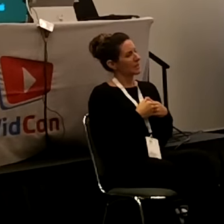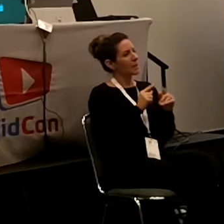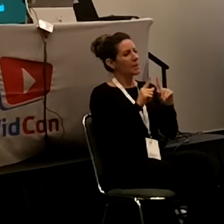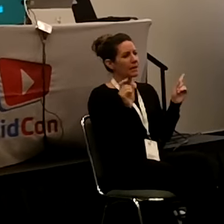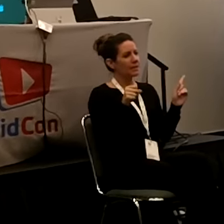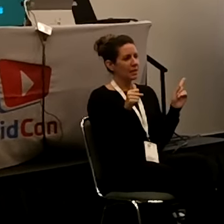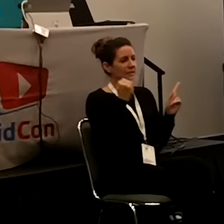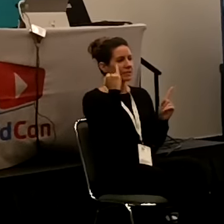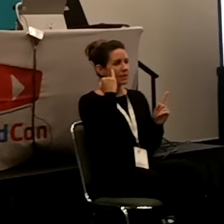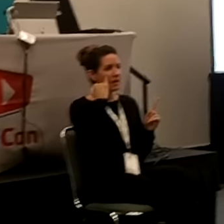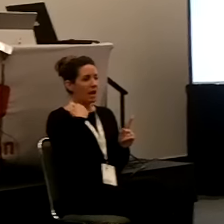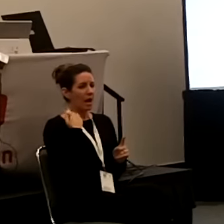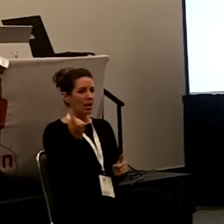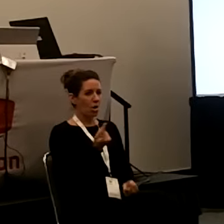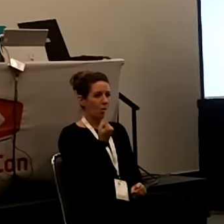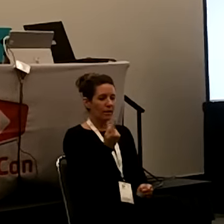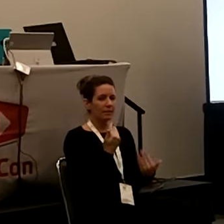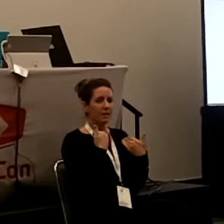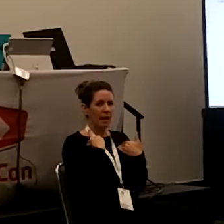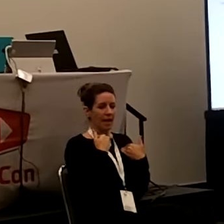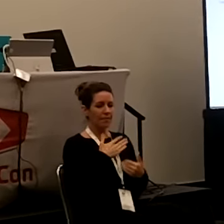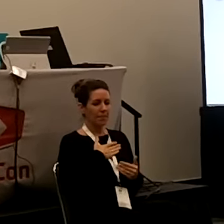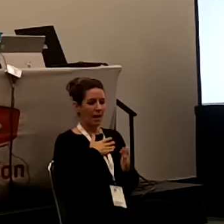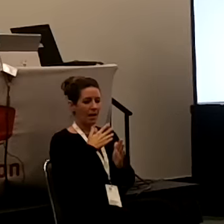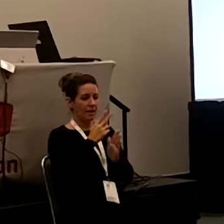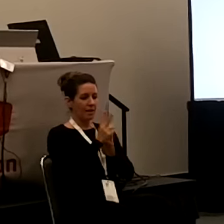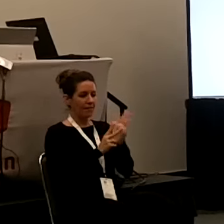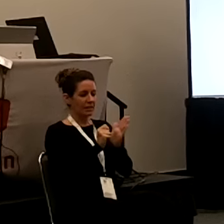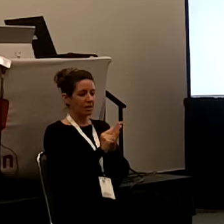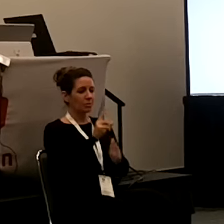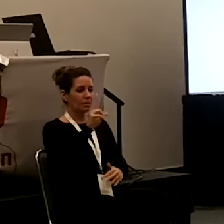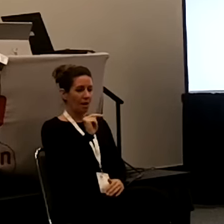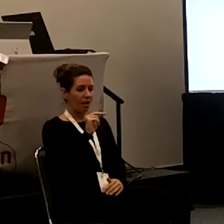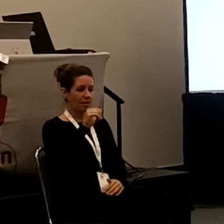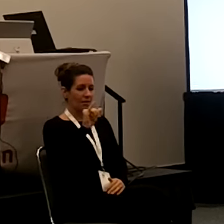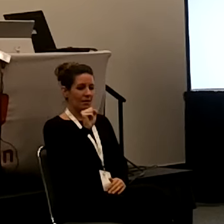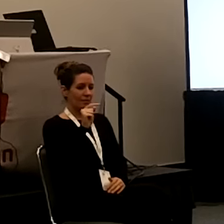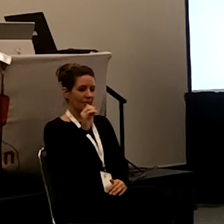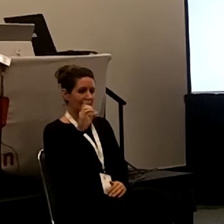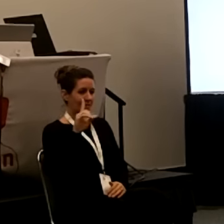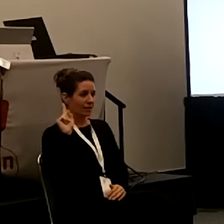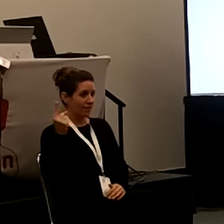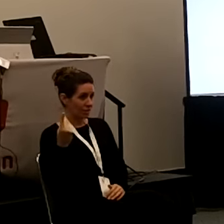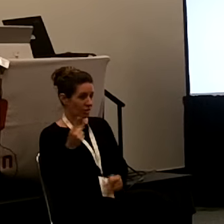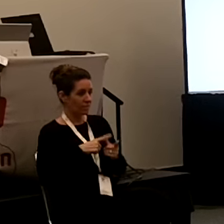But yeah, I always have my videos unlisted first, and if I need something to happen,